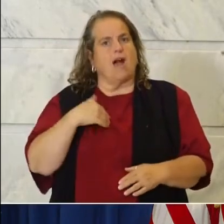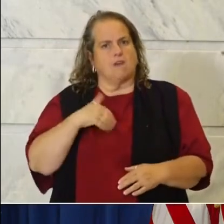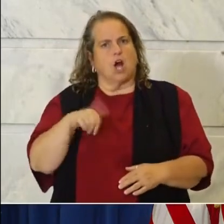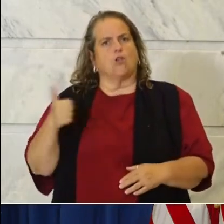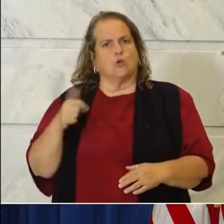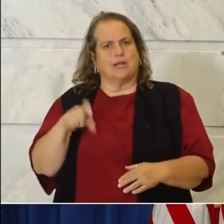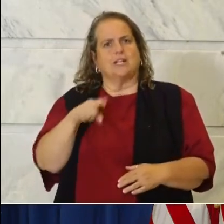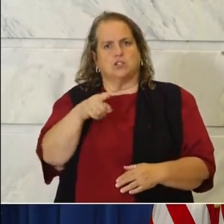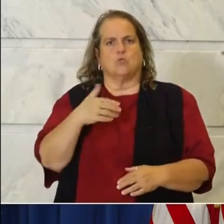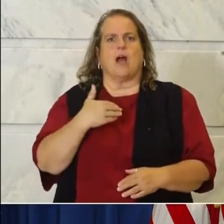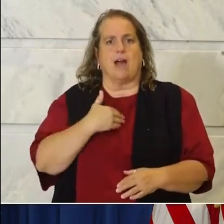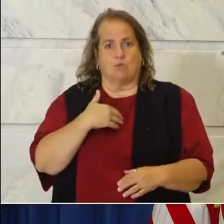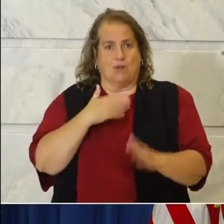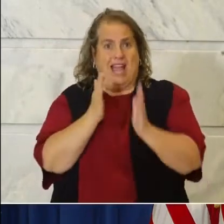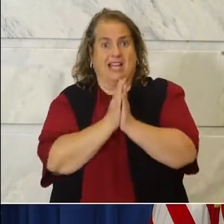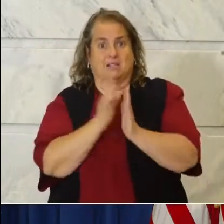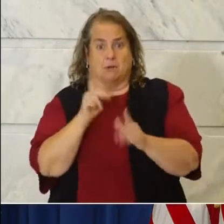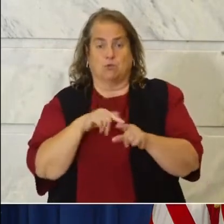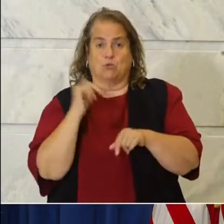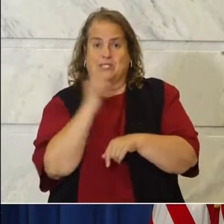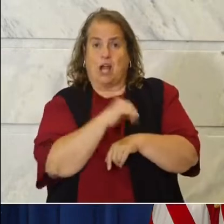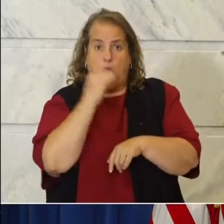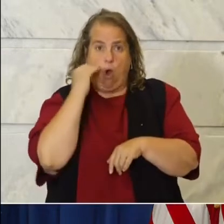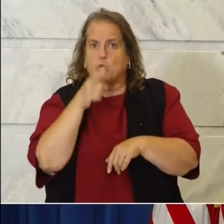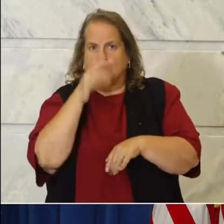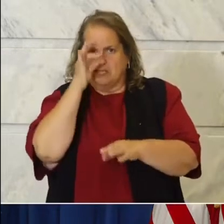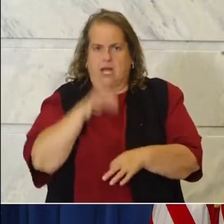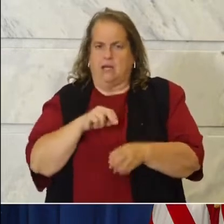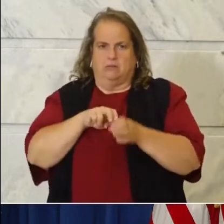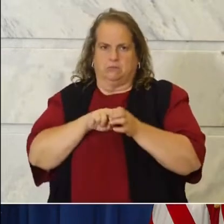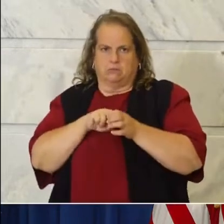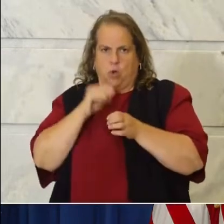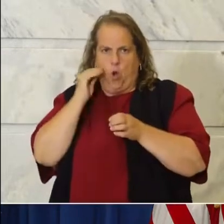asked people to stay at home, you hunker down and we kept the curve flat.